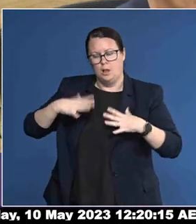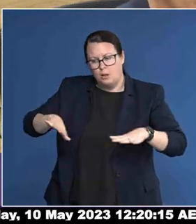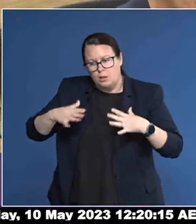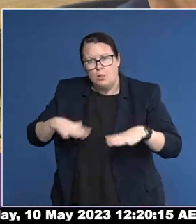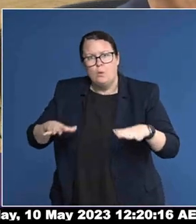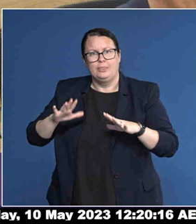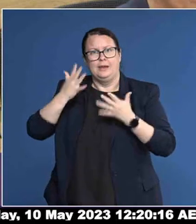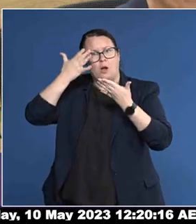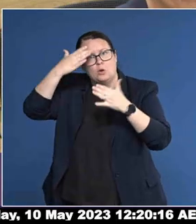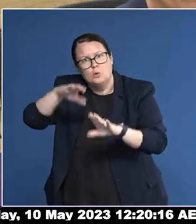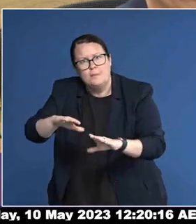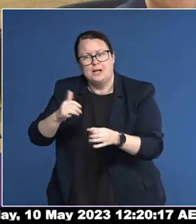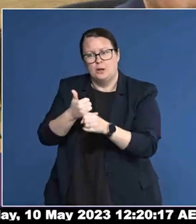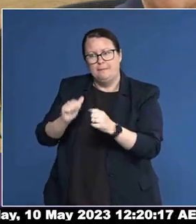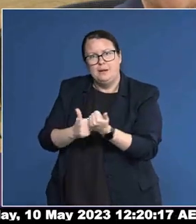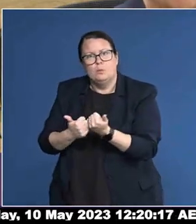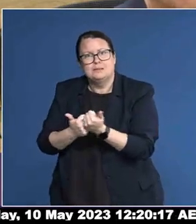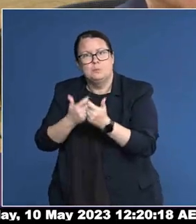Well, I do not know.